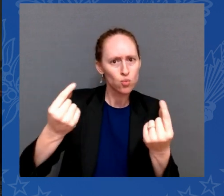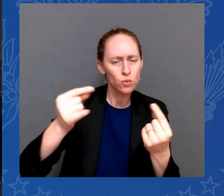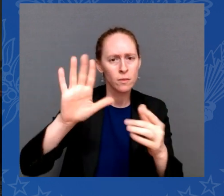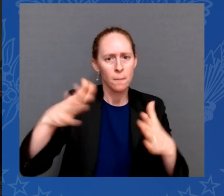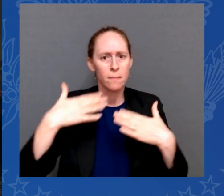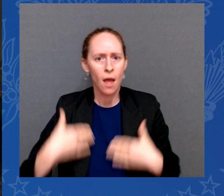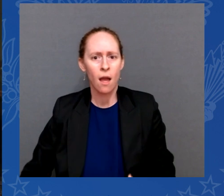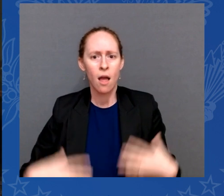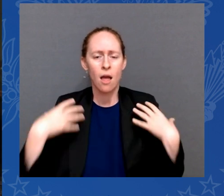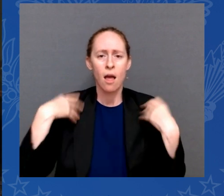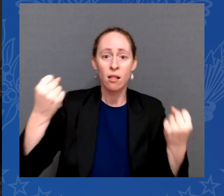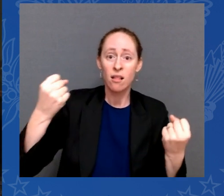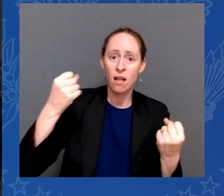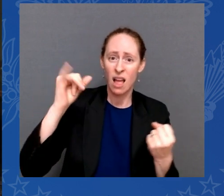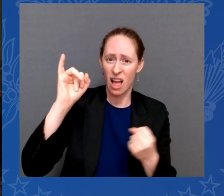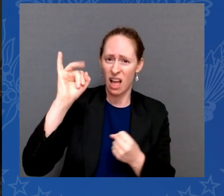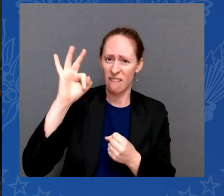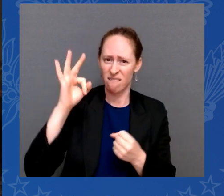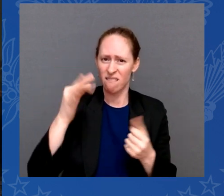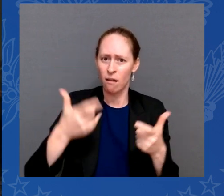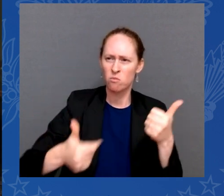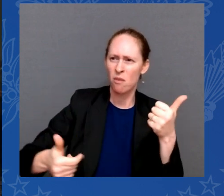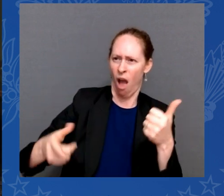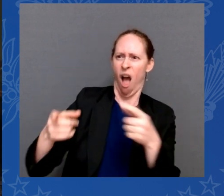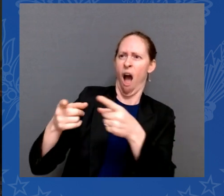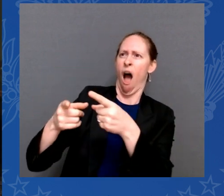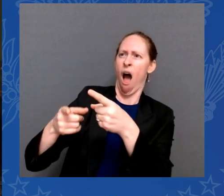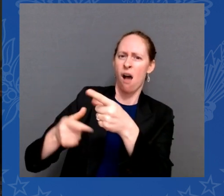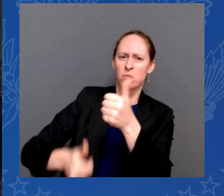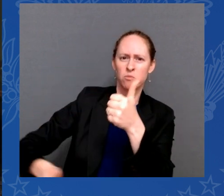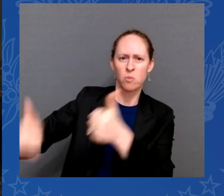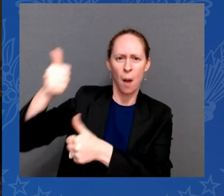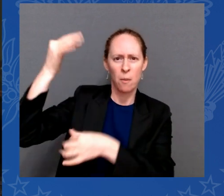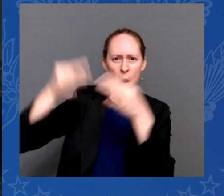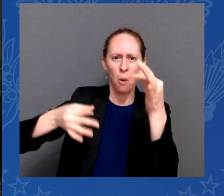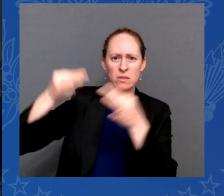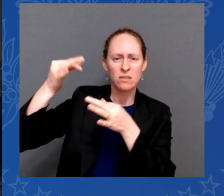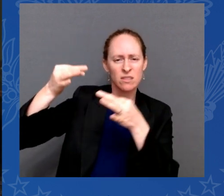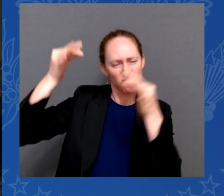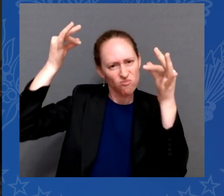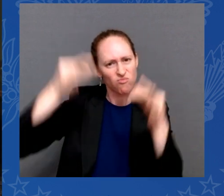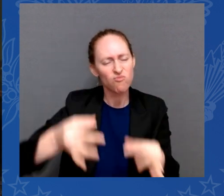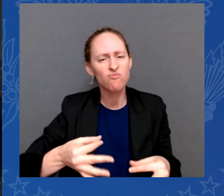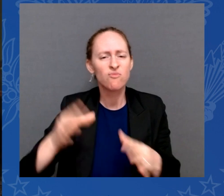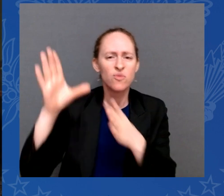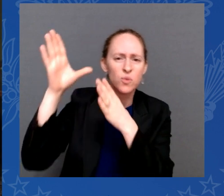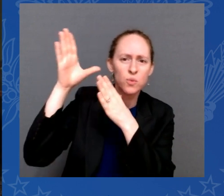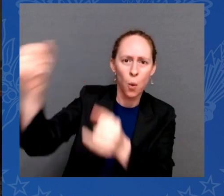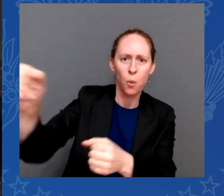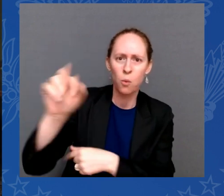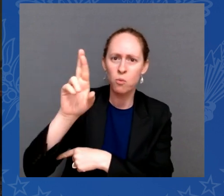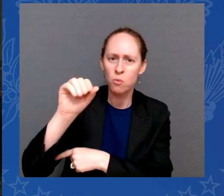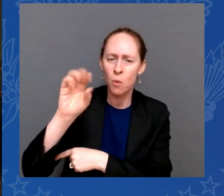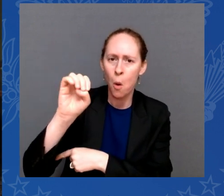But ultimately, Congress must codify the protections of Roe as federal law. And if Congress fails to act,